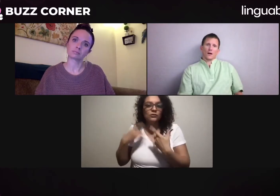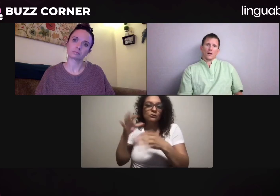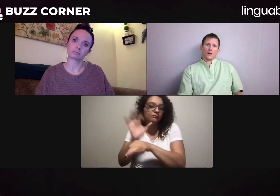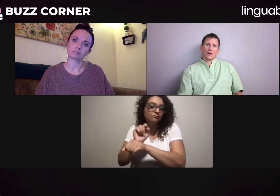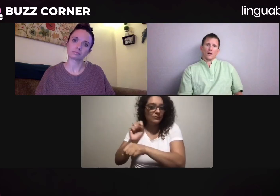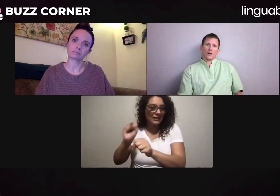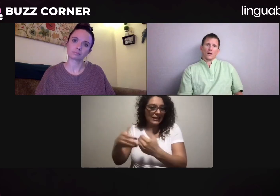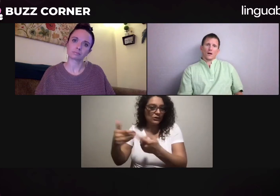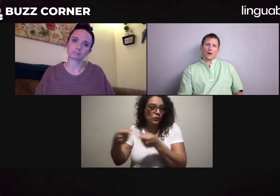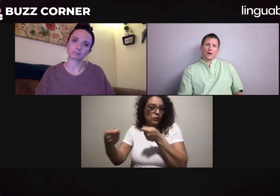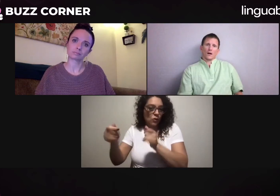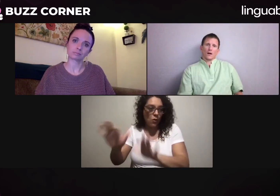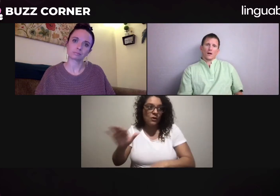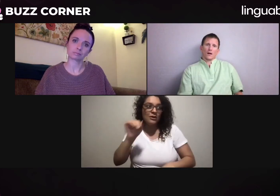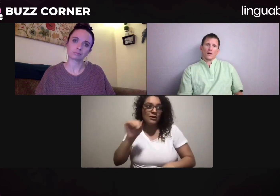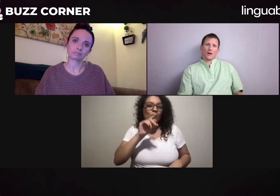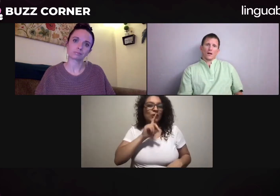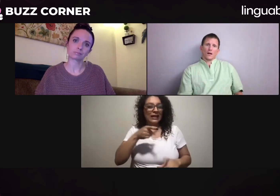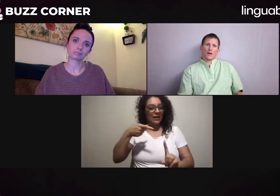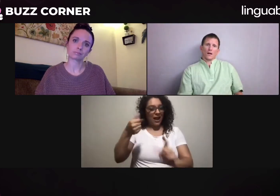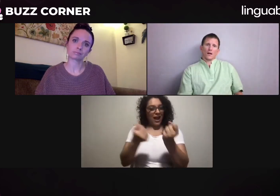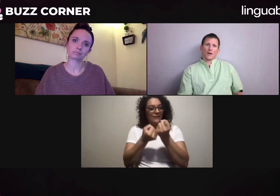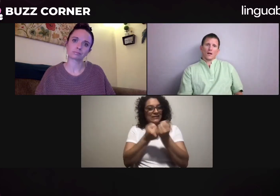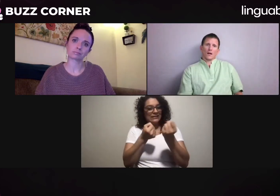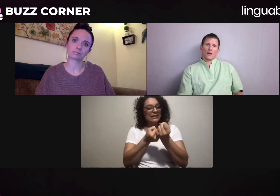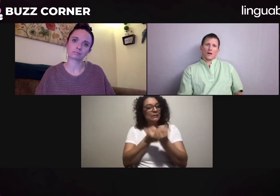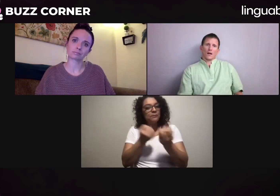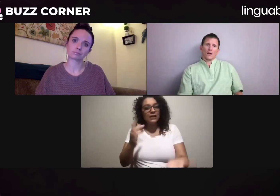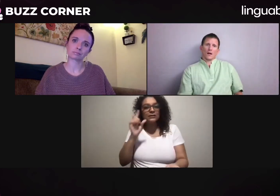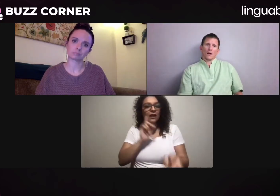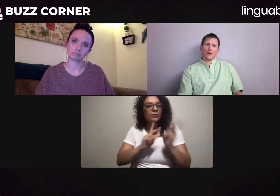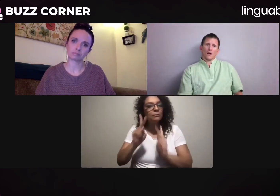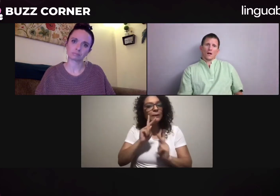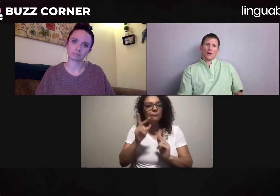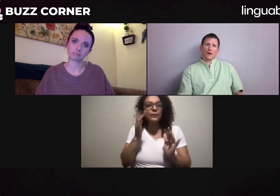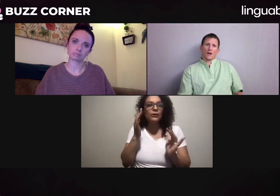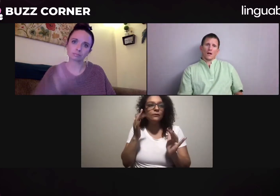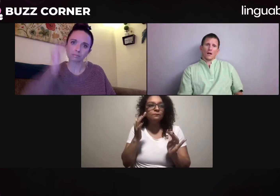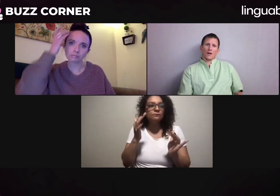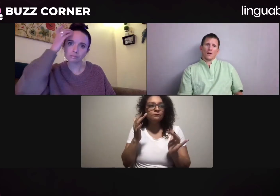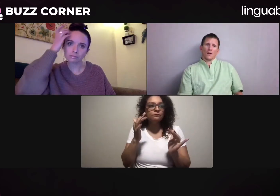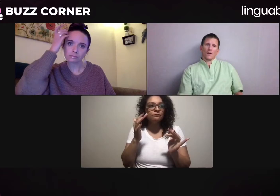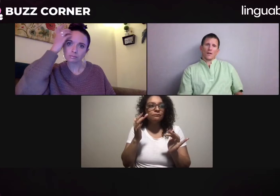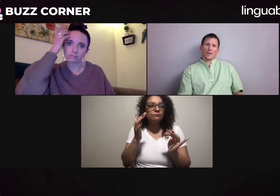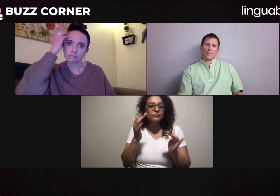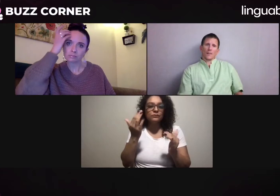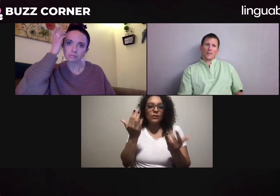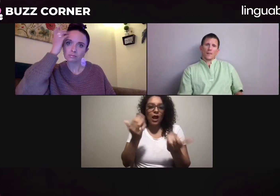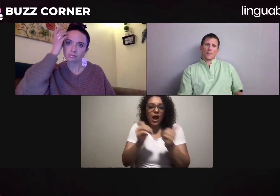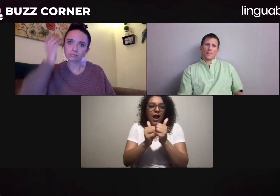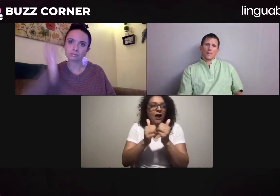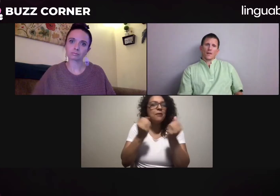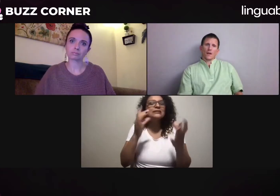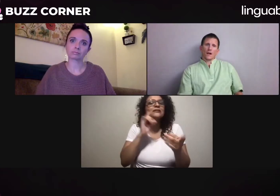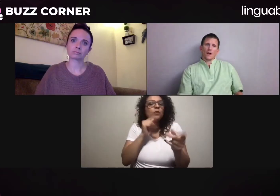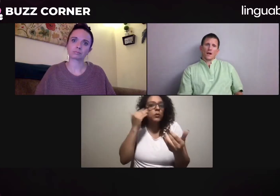as opposed to a big production like Broadway. But again, taking a look at advocacy and how unequipped